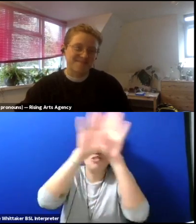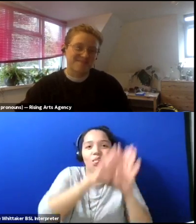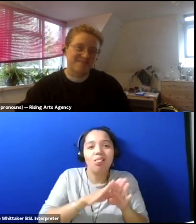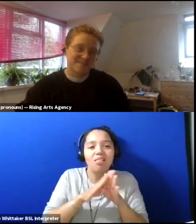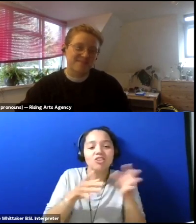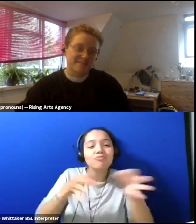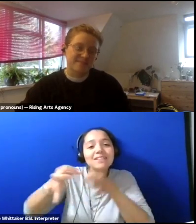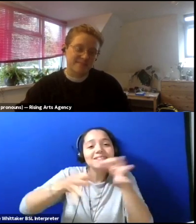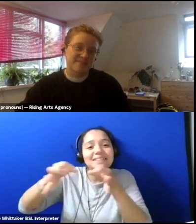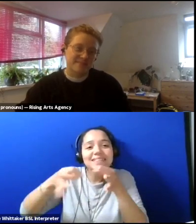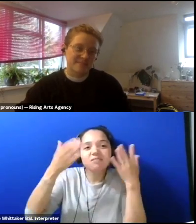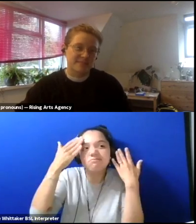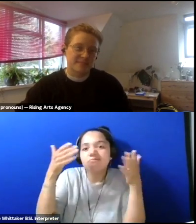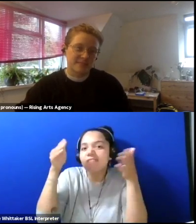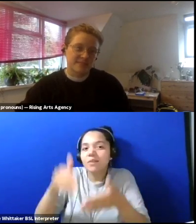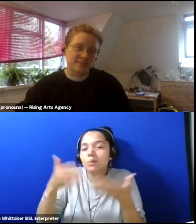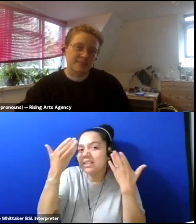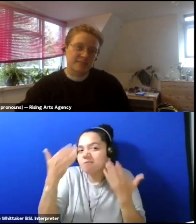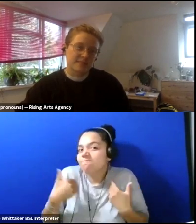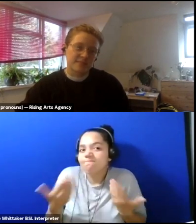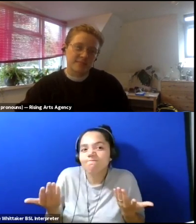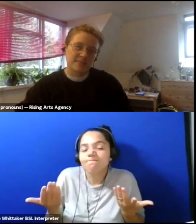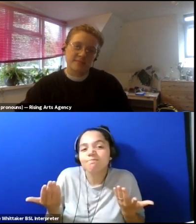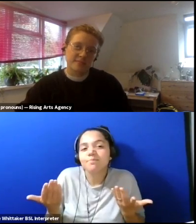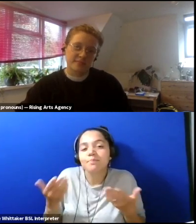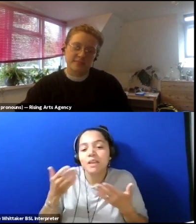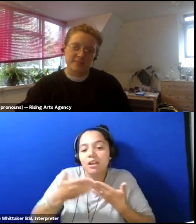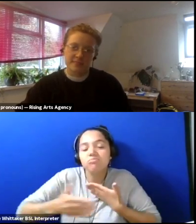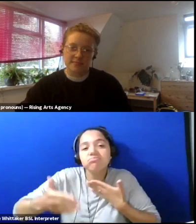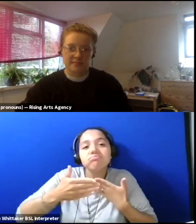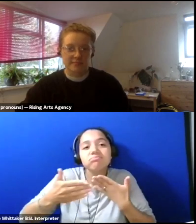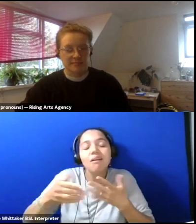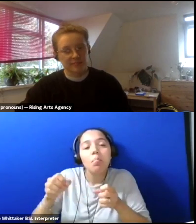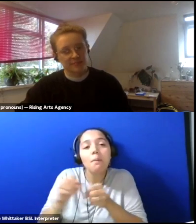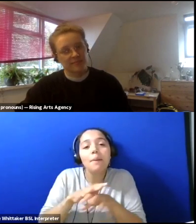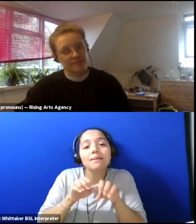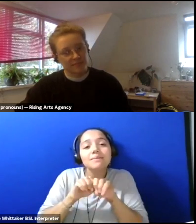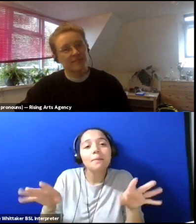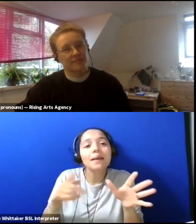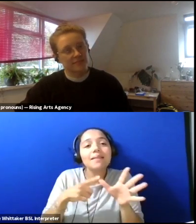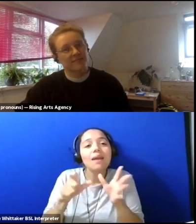I don't know what that focus is. I know that during the pandemic ACORN did a lot of work on organising mutual aid